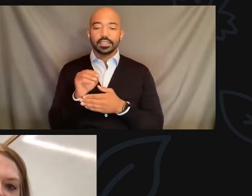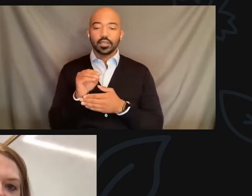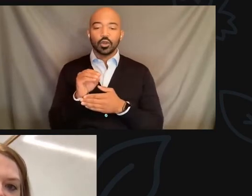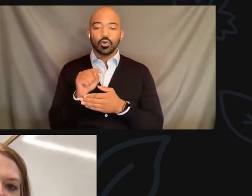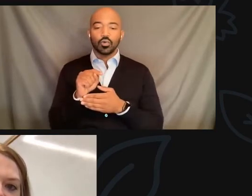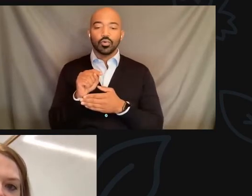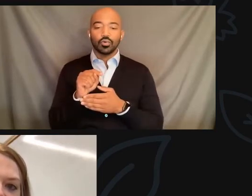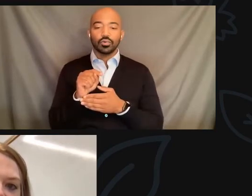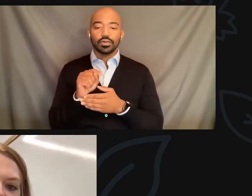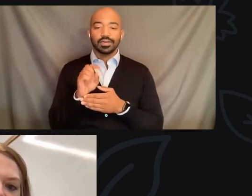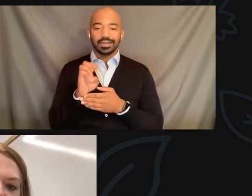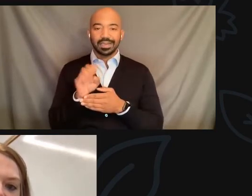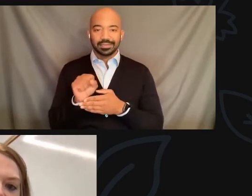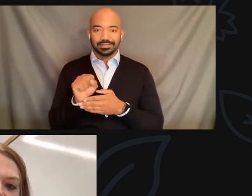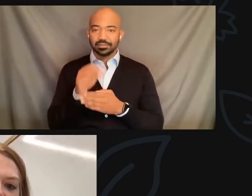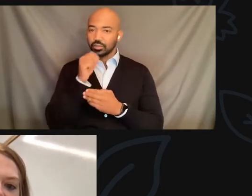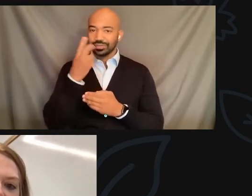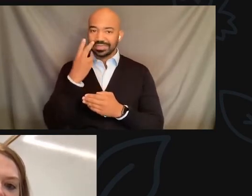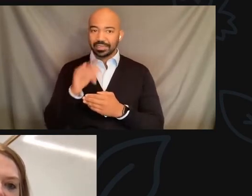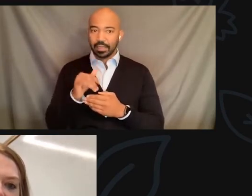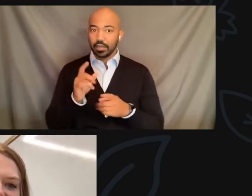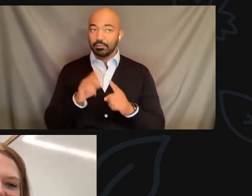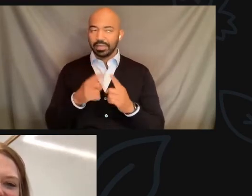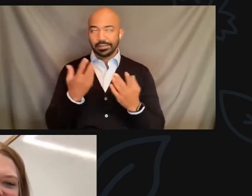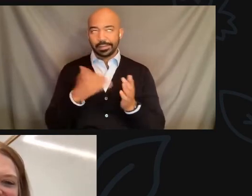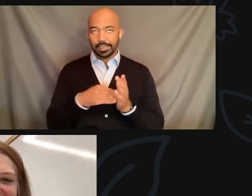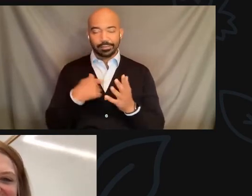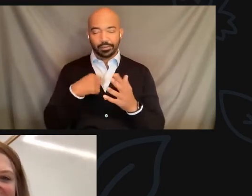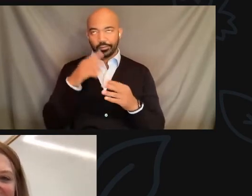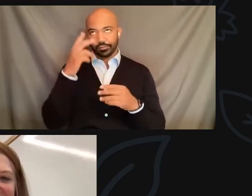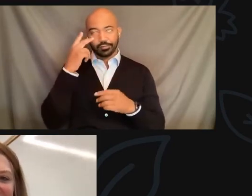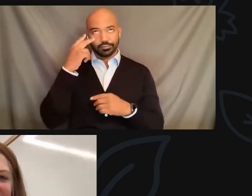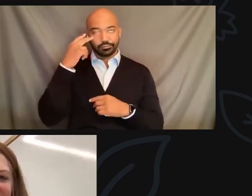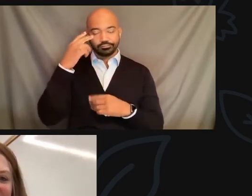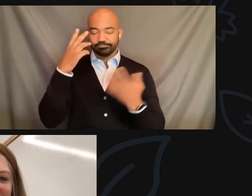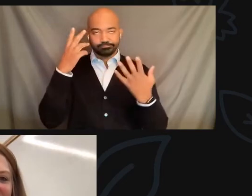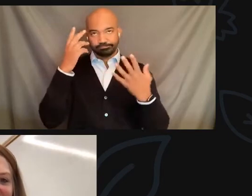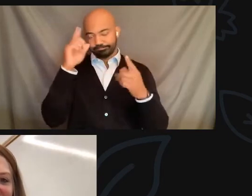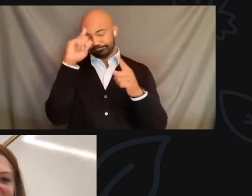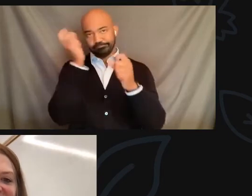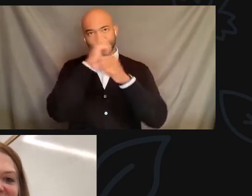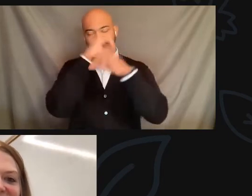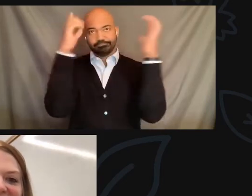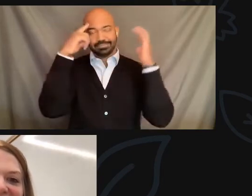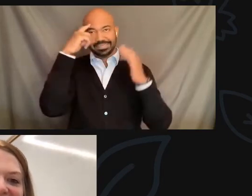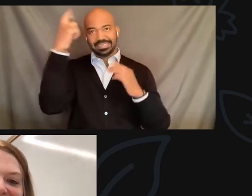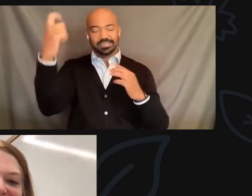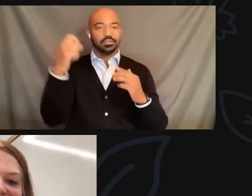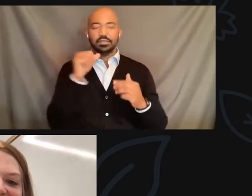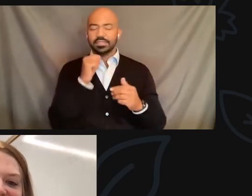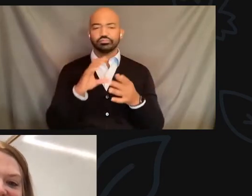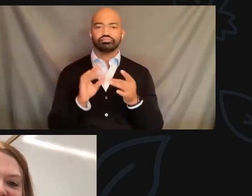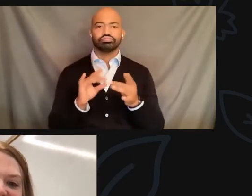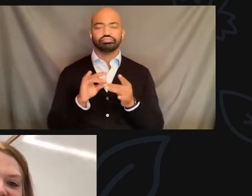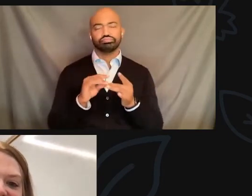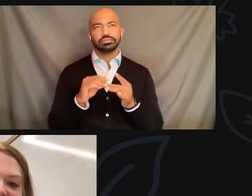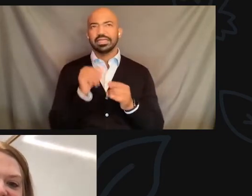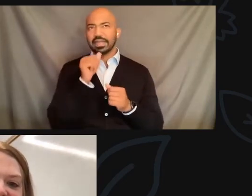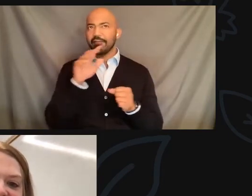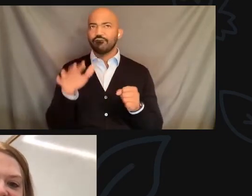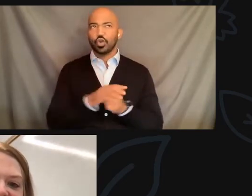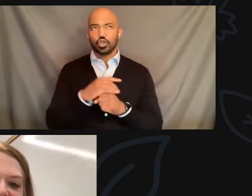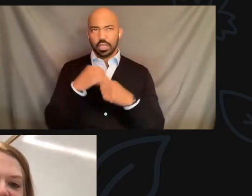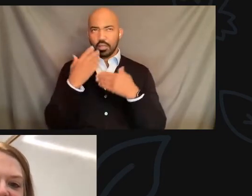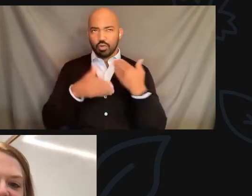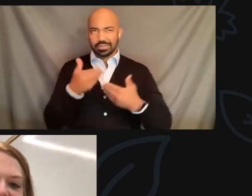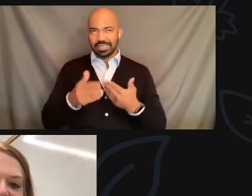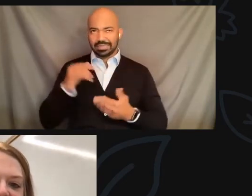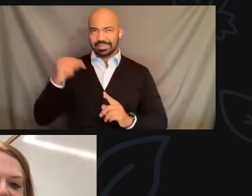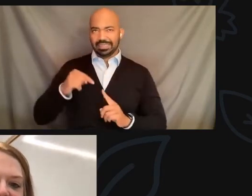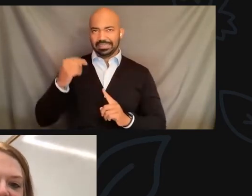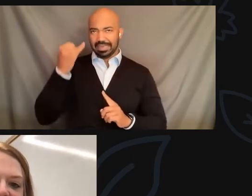about that is again, I'm dreaming here, so forgive me if it's not well thought out. But in patients that have, for example, in